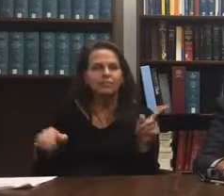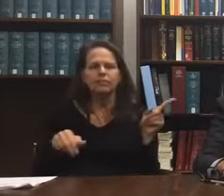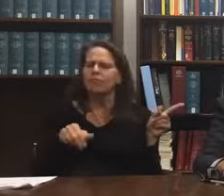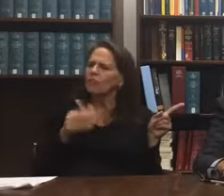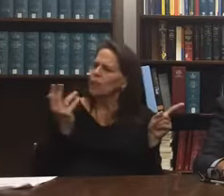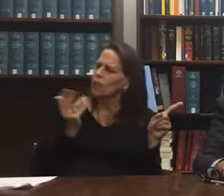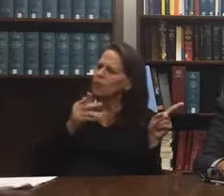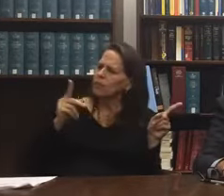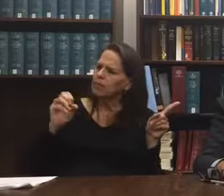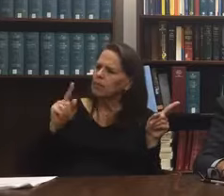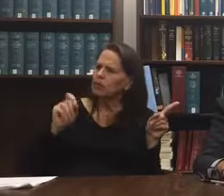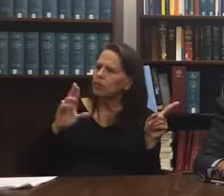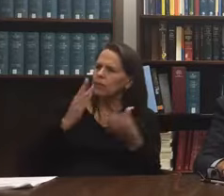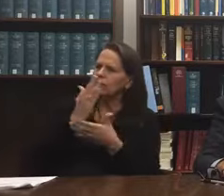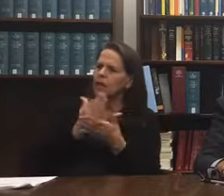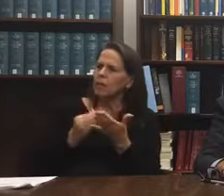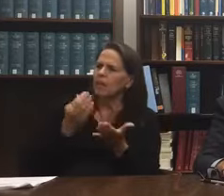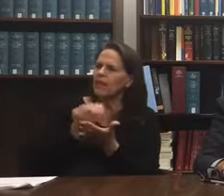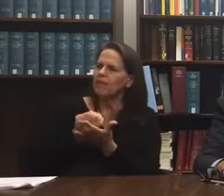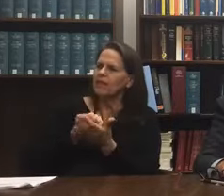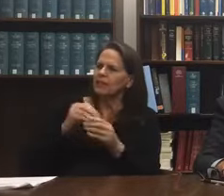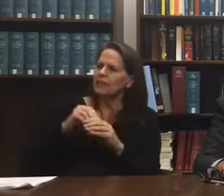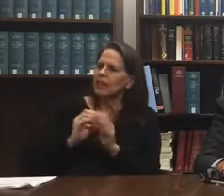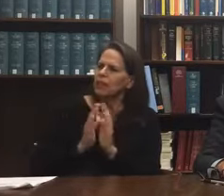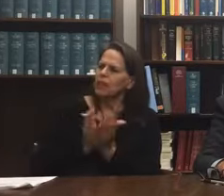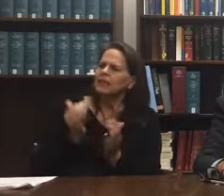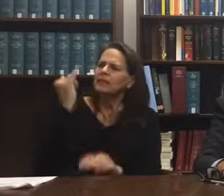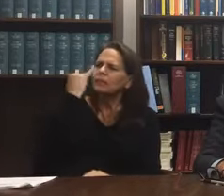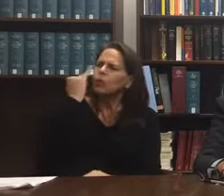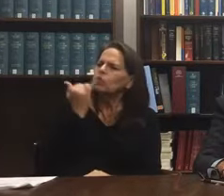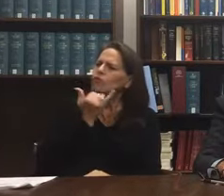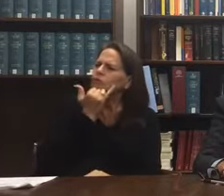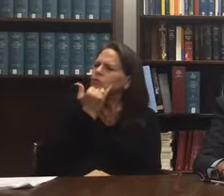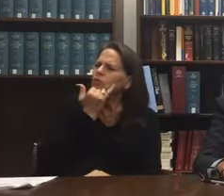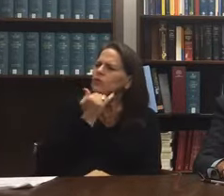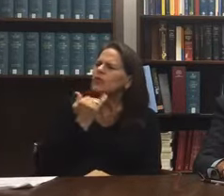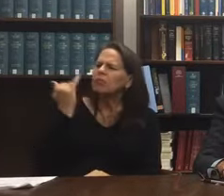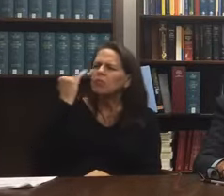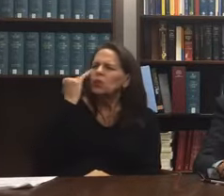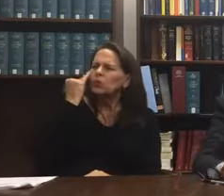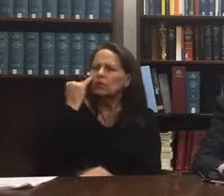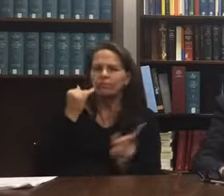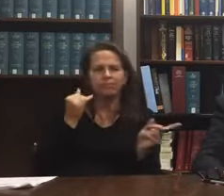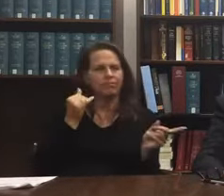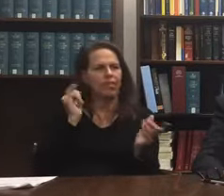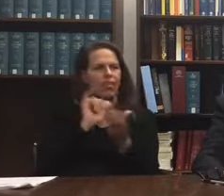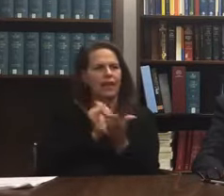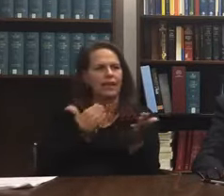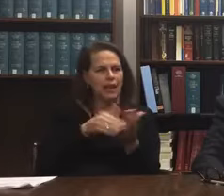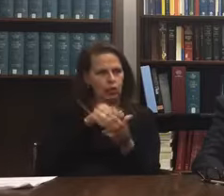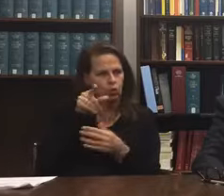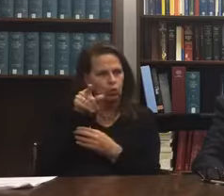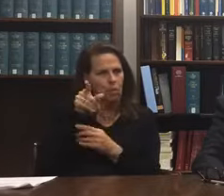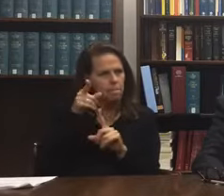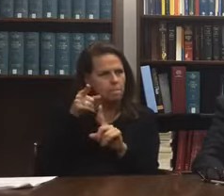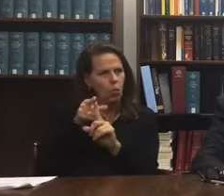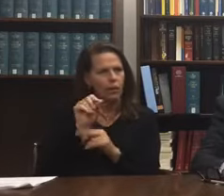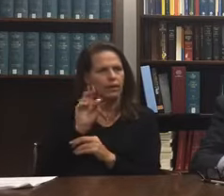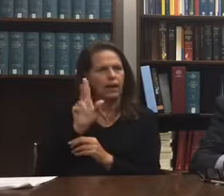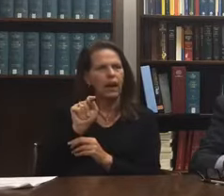if some of the evidence in the packet is incorrect what if it's not accurate again that's something you point out either through